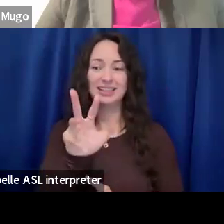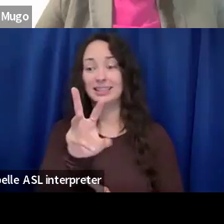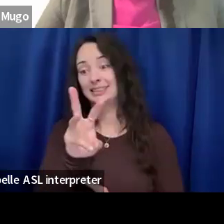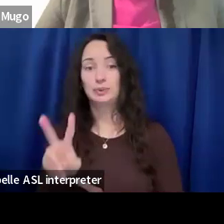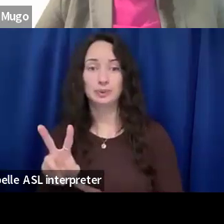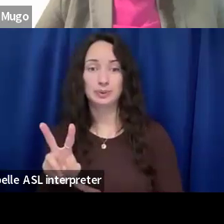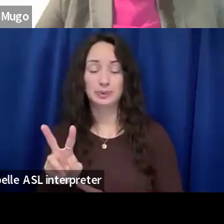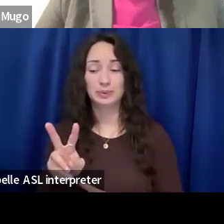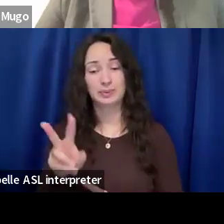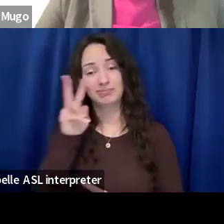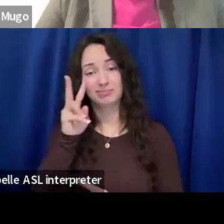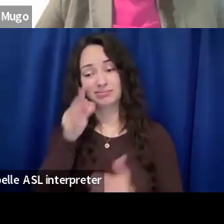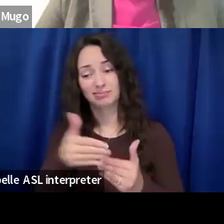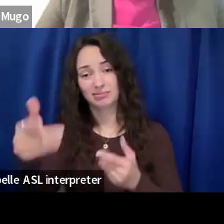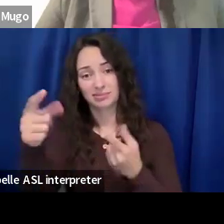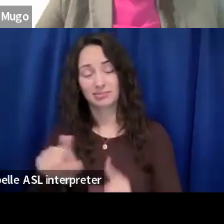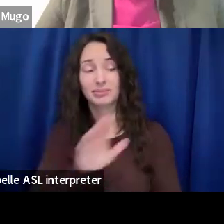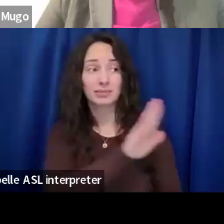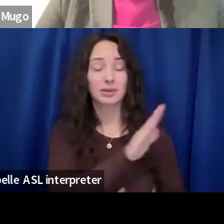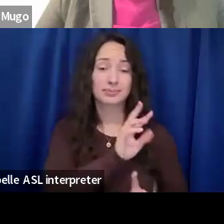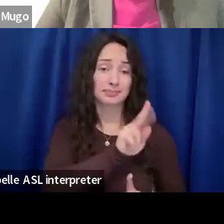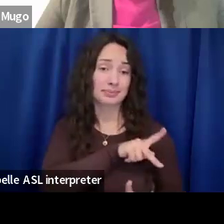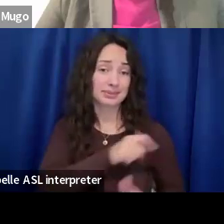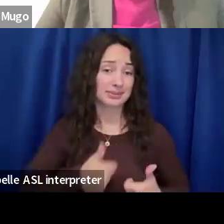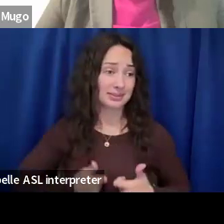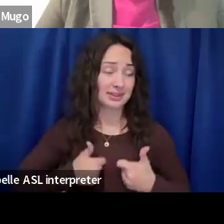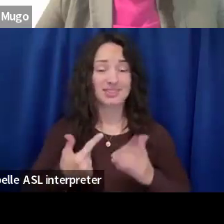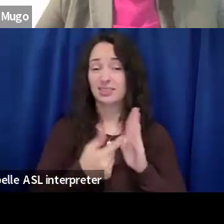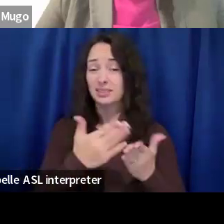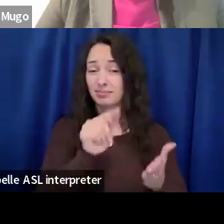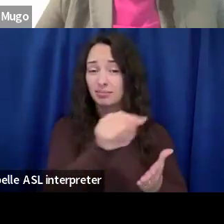students M personal lives, some of them are married and they have families